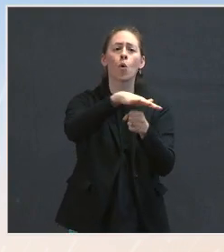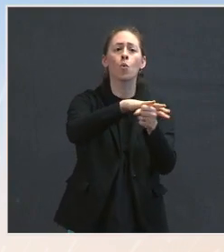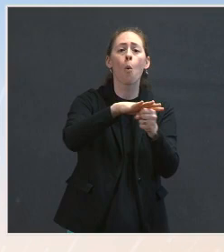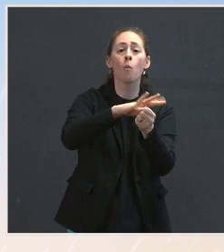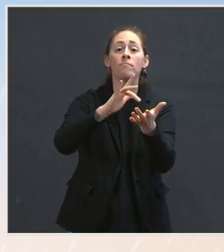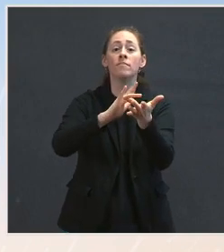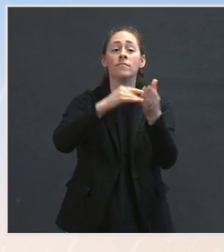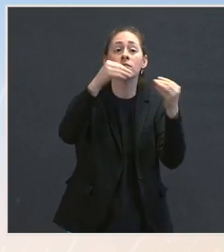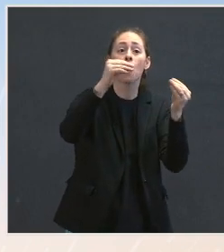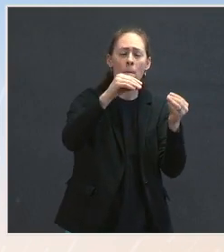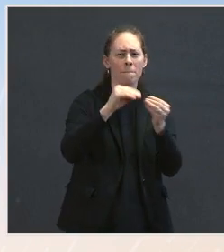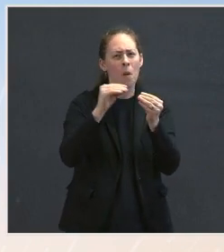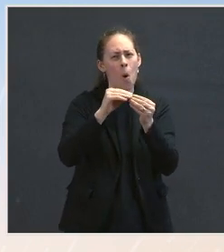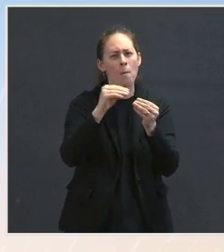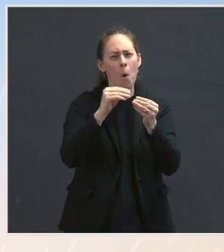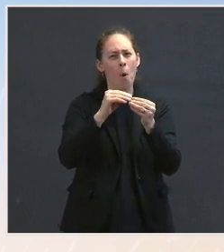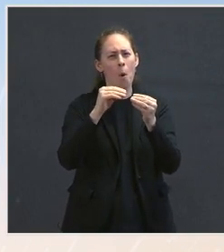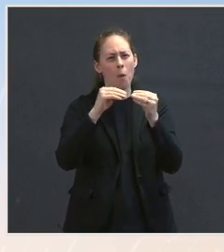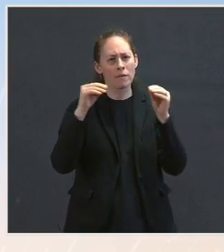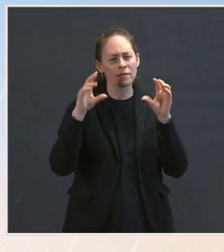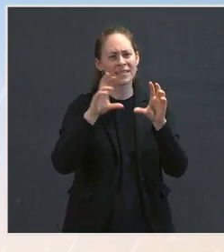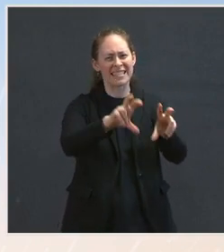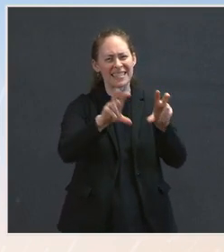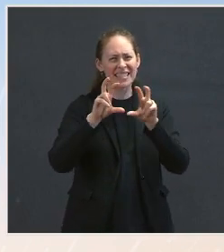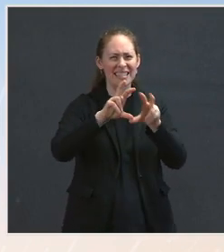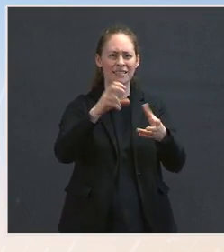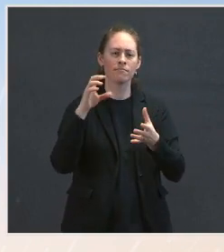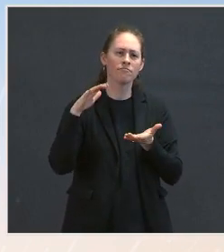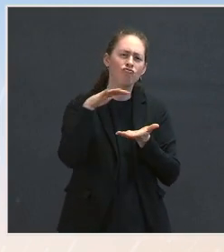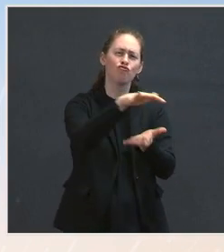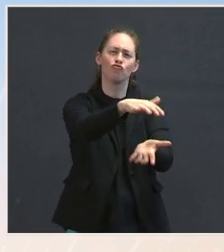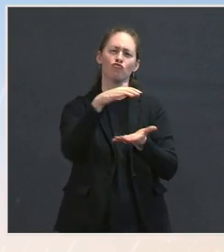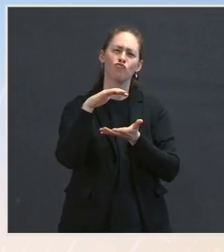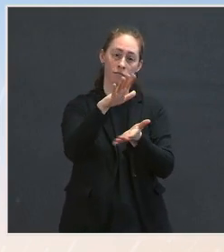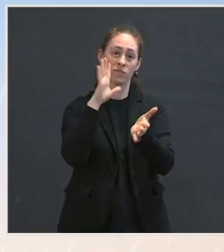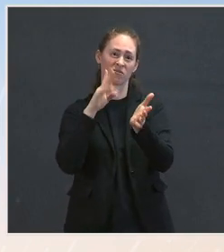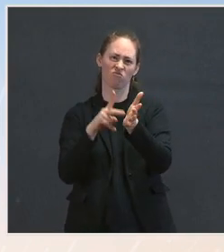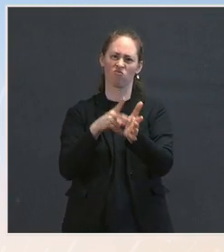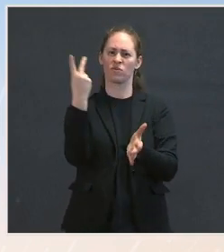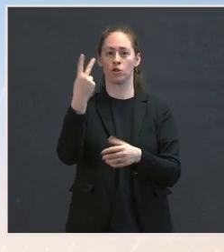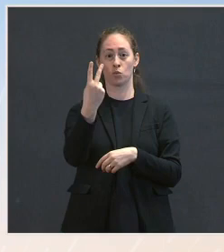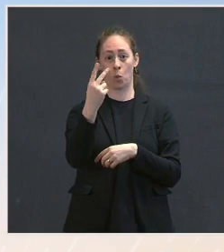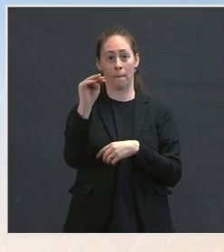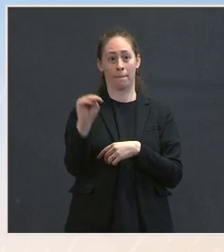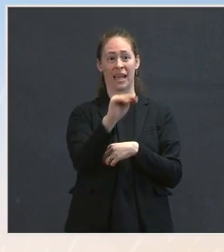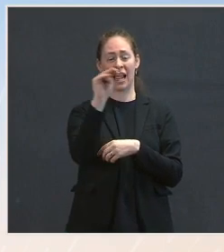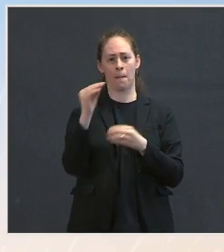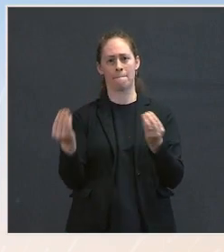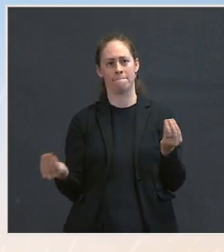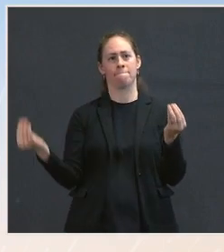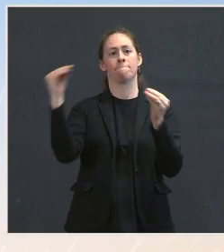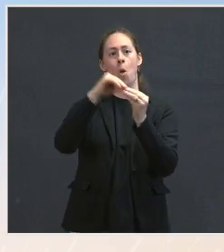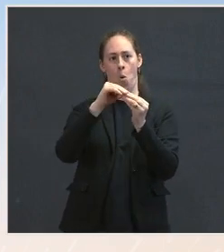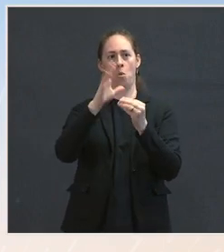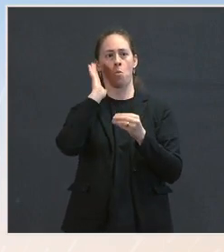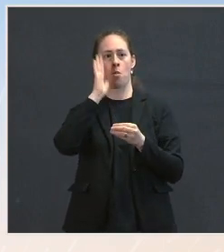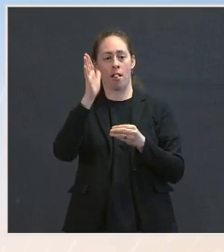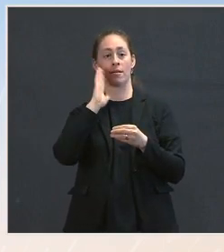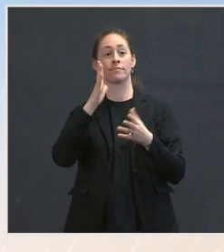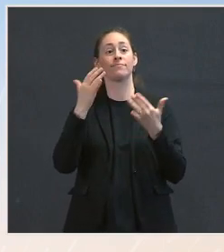to pharmacies to over 2 million doses across 7,000 pharmacies. With that, Darlene, why don't you kick it off? The Press: Great.